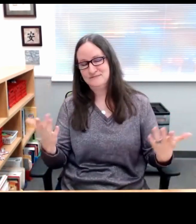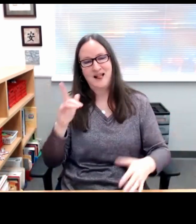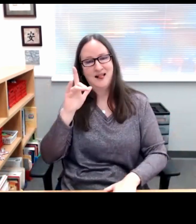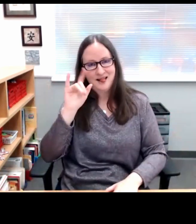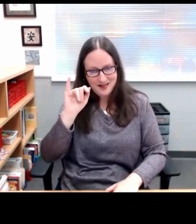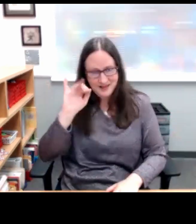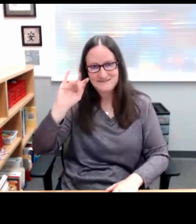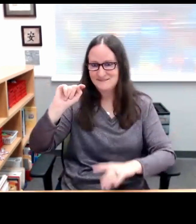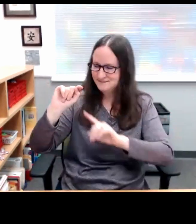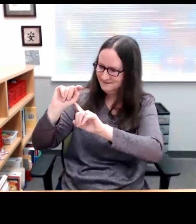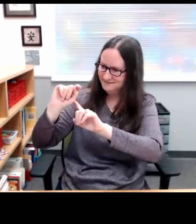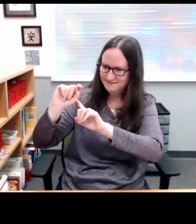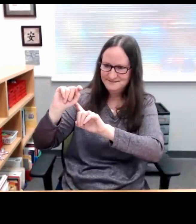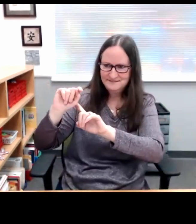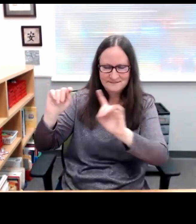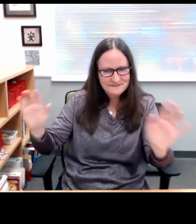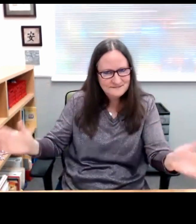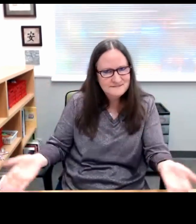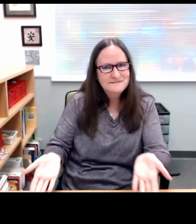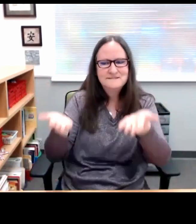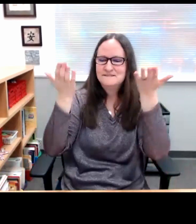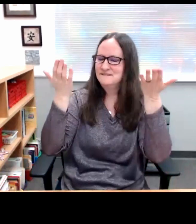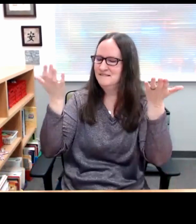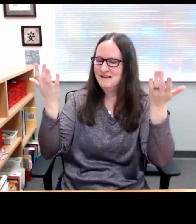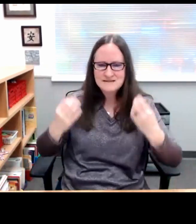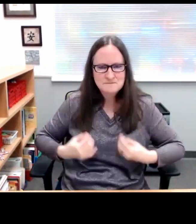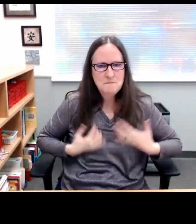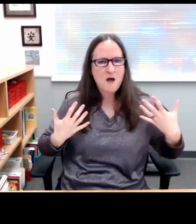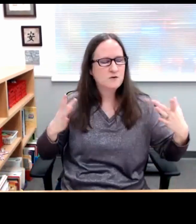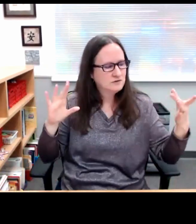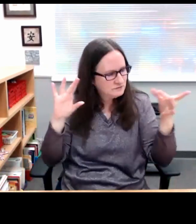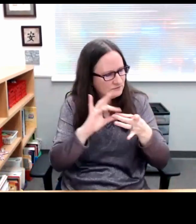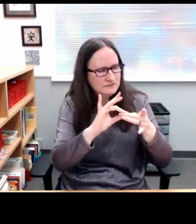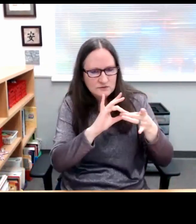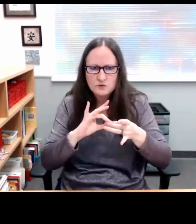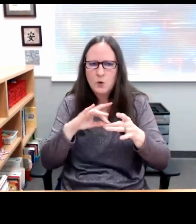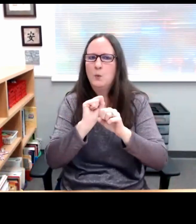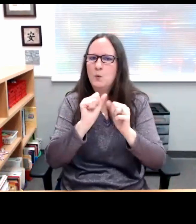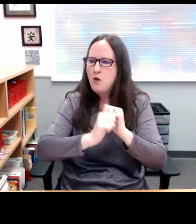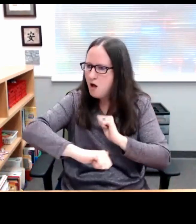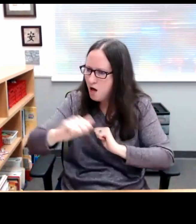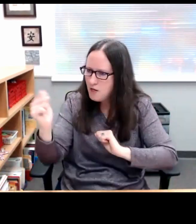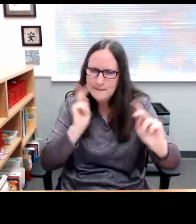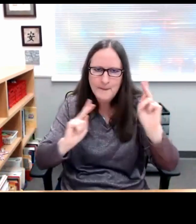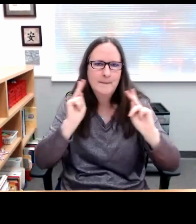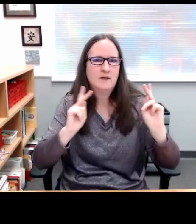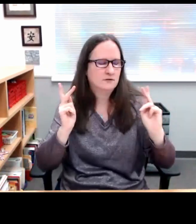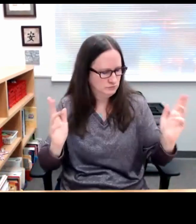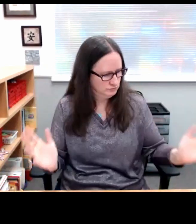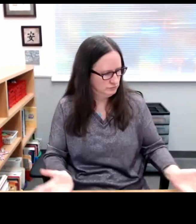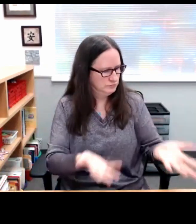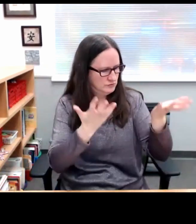And then, like I said earlier, lift, inspire, unite, work with other people,